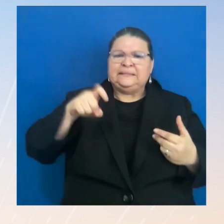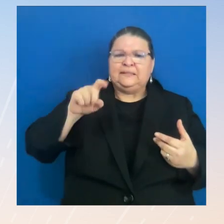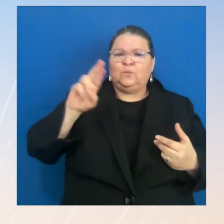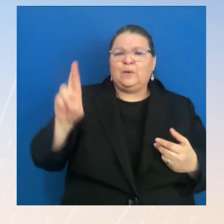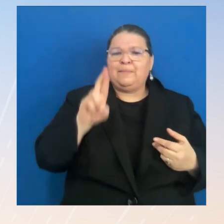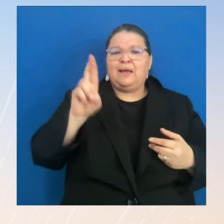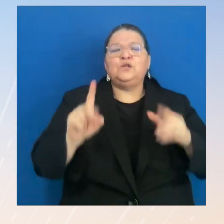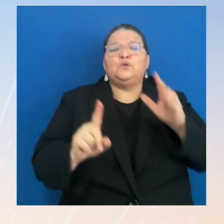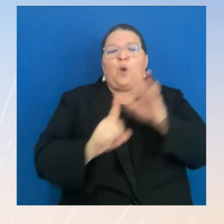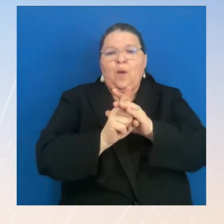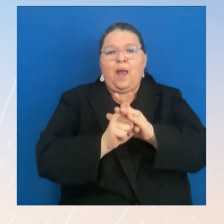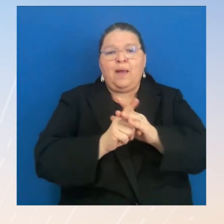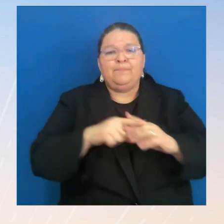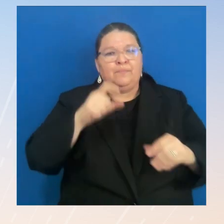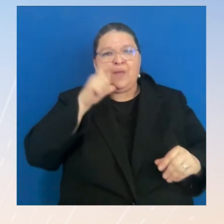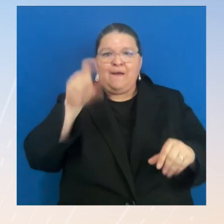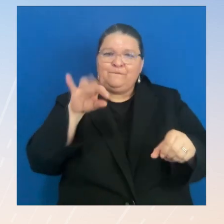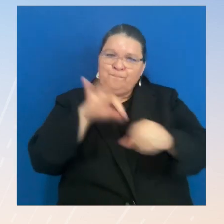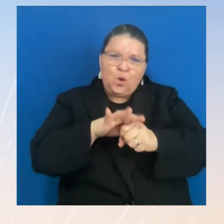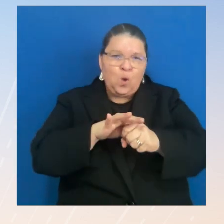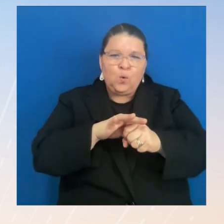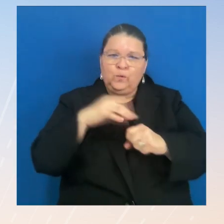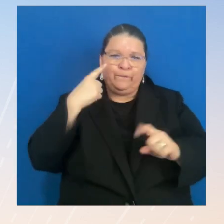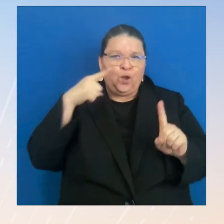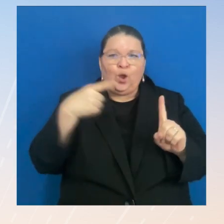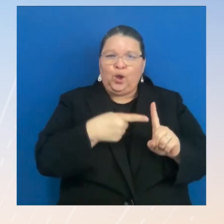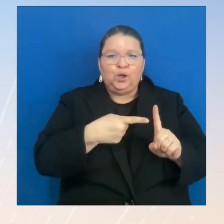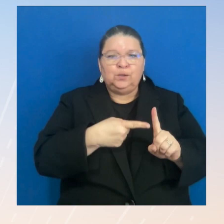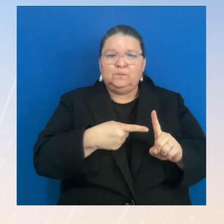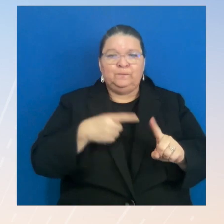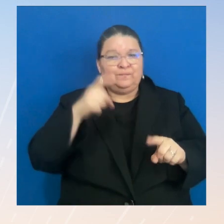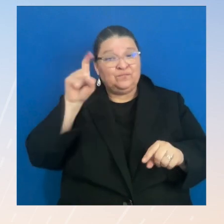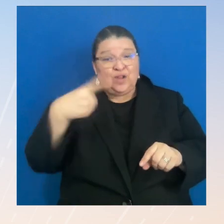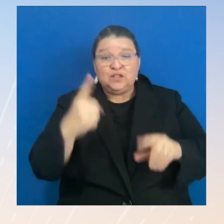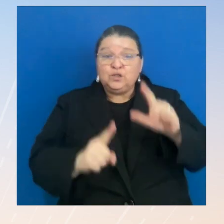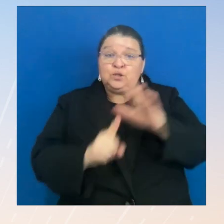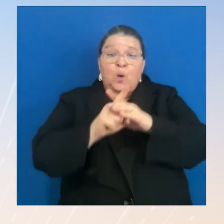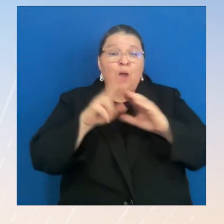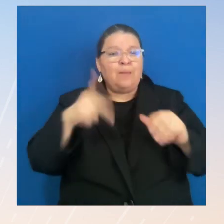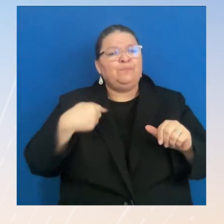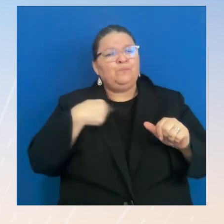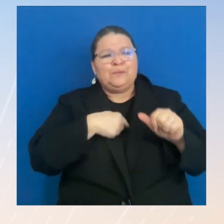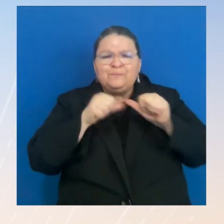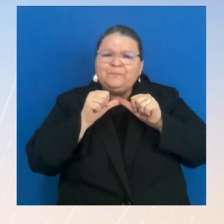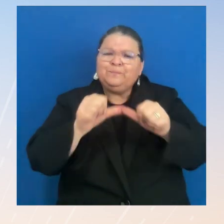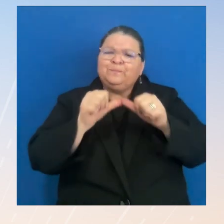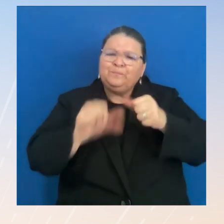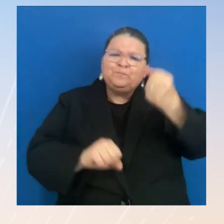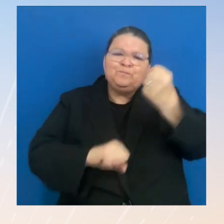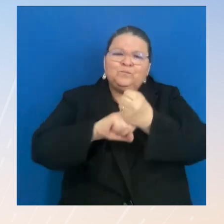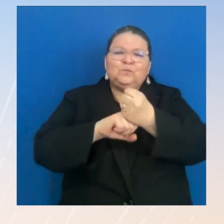beyond reiterating our strong support for her. Go ahead. The Press: Will the President himself address --